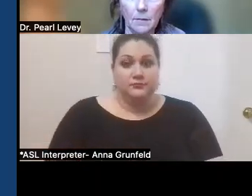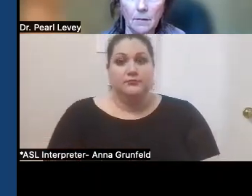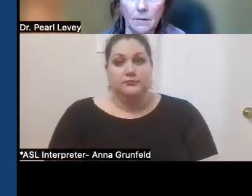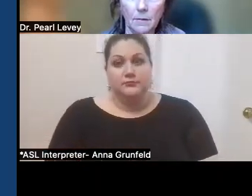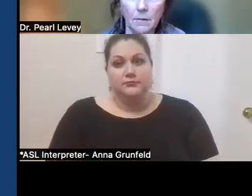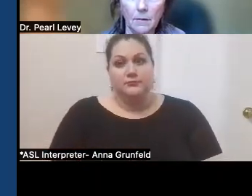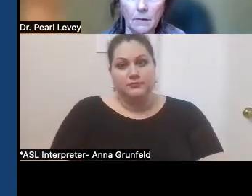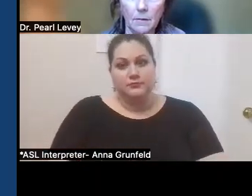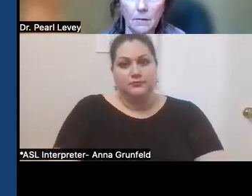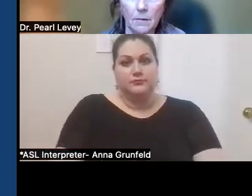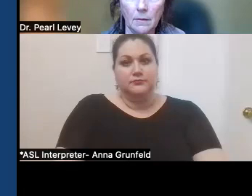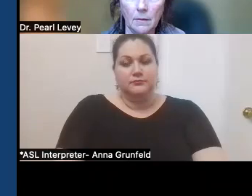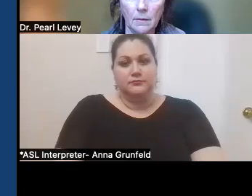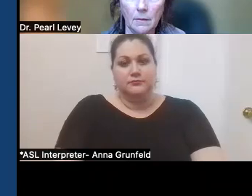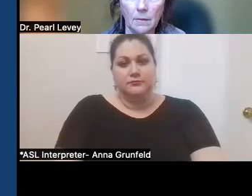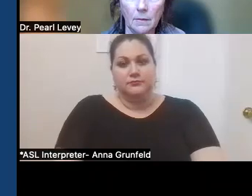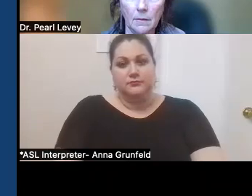So if that's okay. I can read it out now. Yes, please.